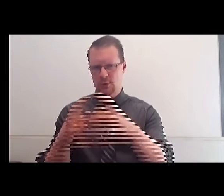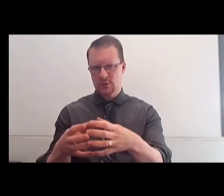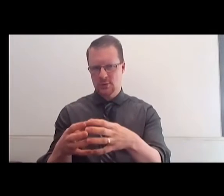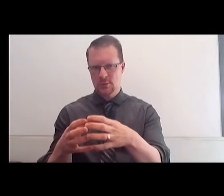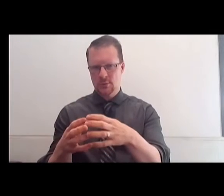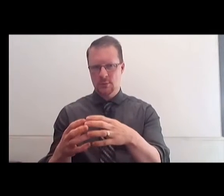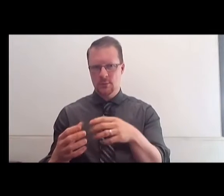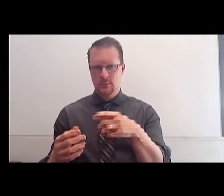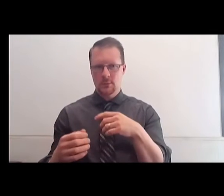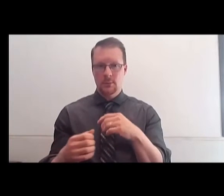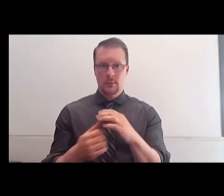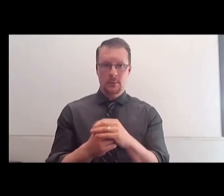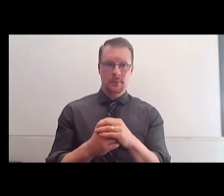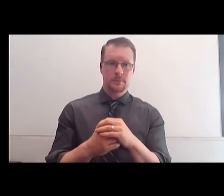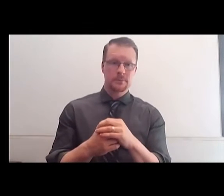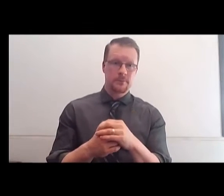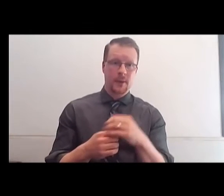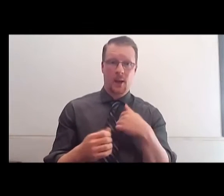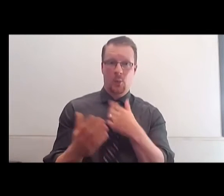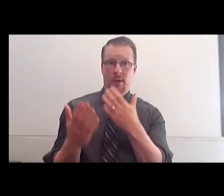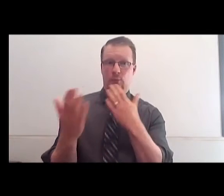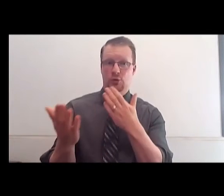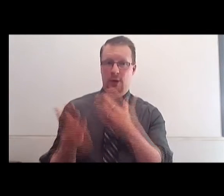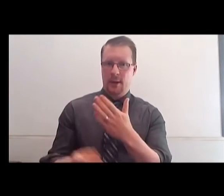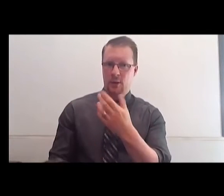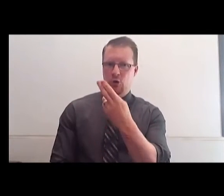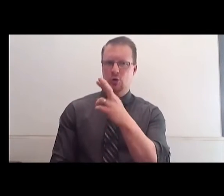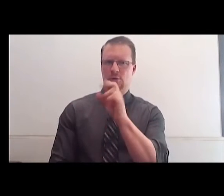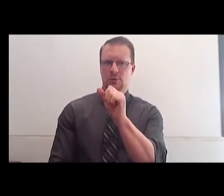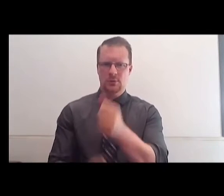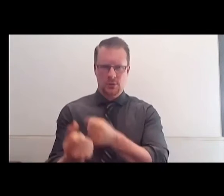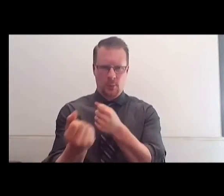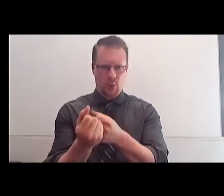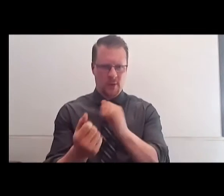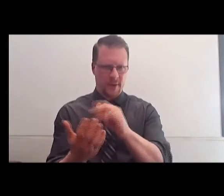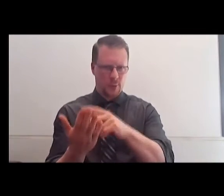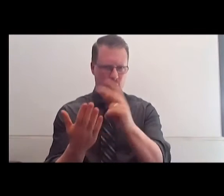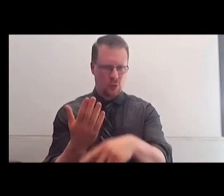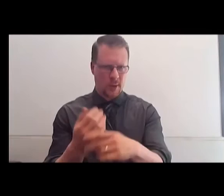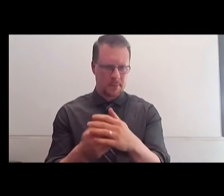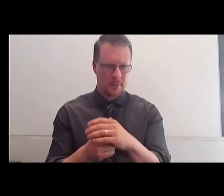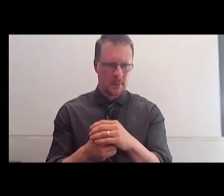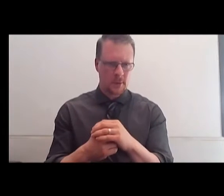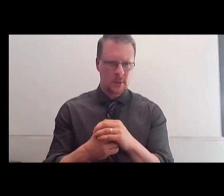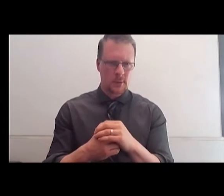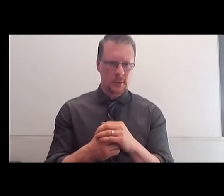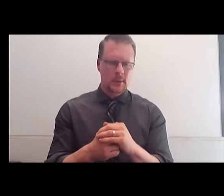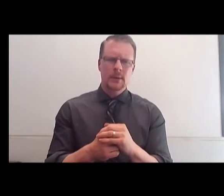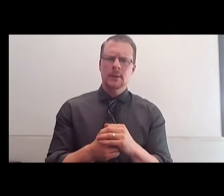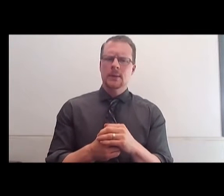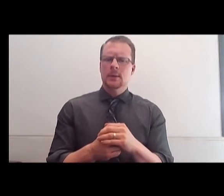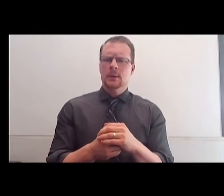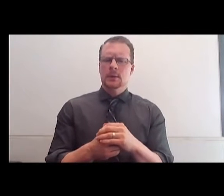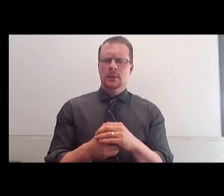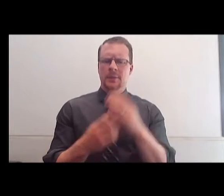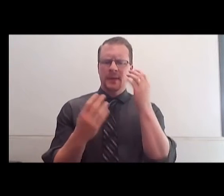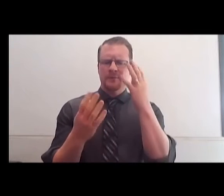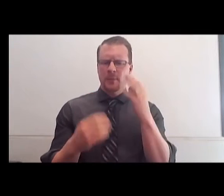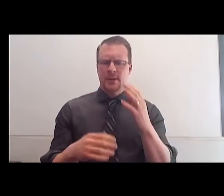a Center for Diverse Healthcare Workforce. And I would like to acknowledge and thank UC Davis